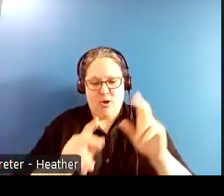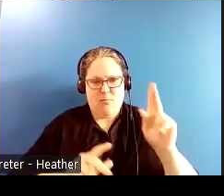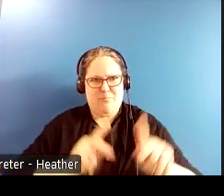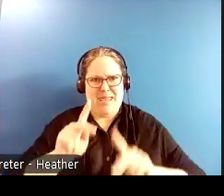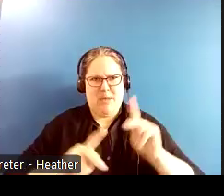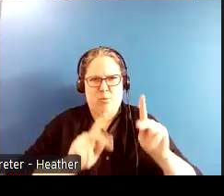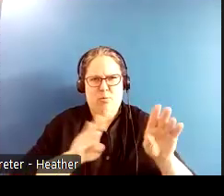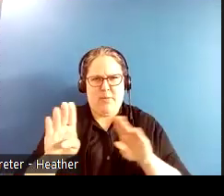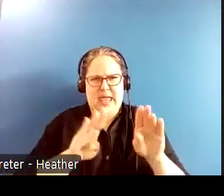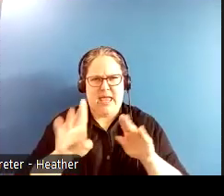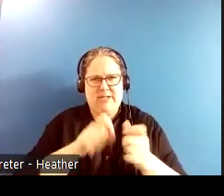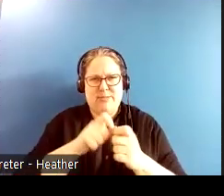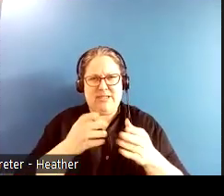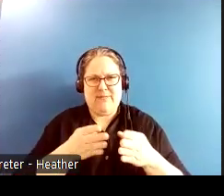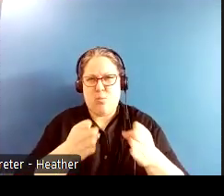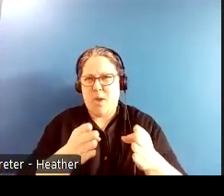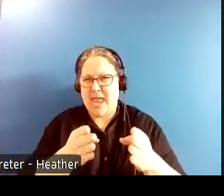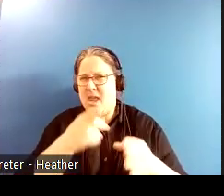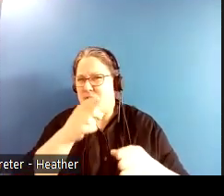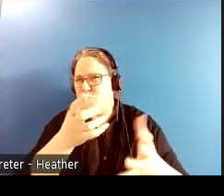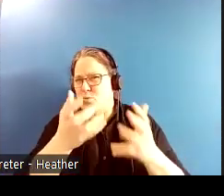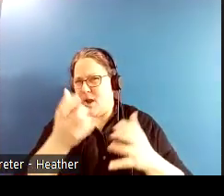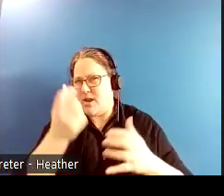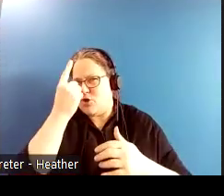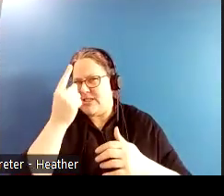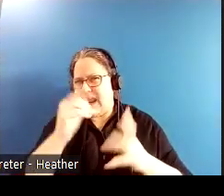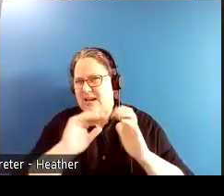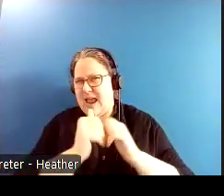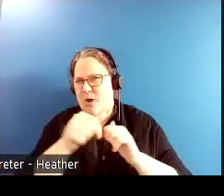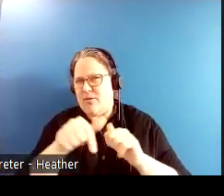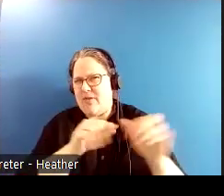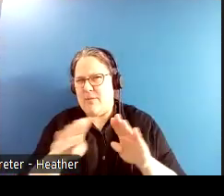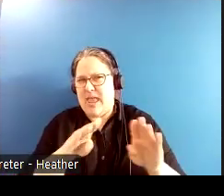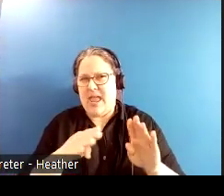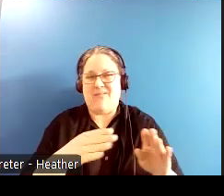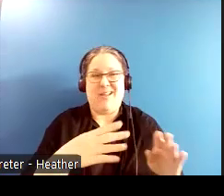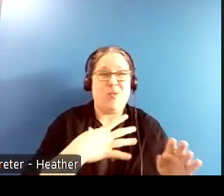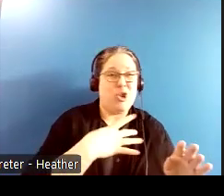way and maybe we want to understand what makes them behave in ways that we like or dislike,